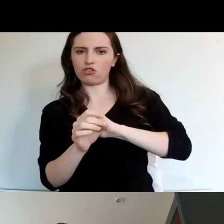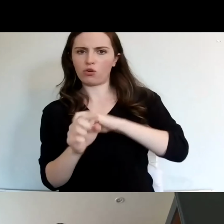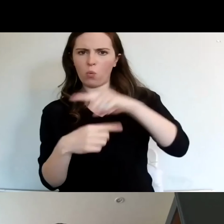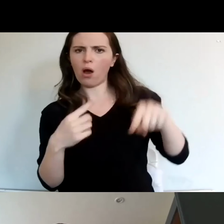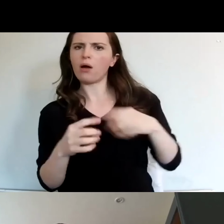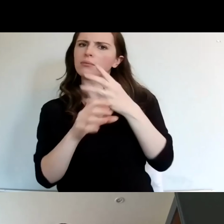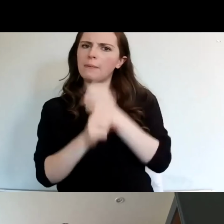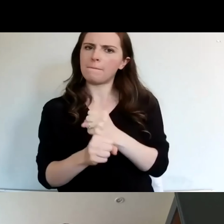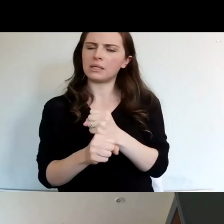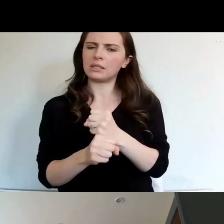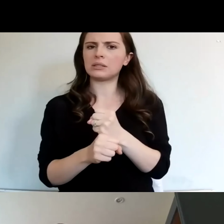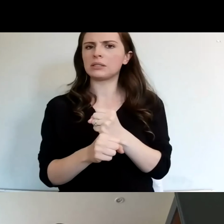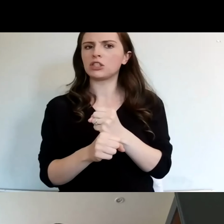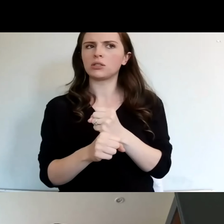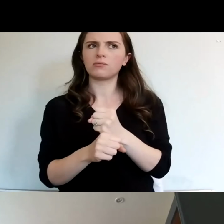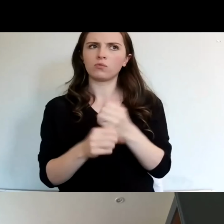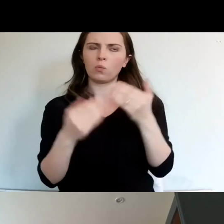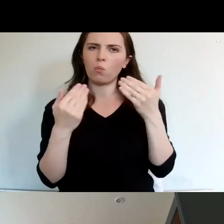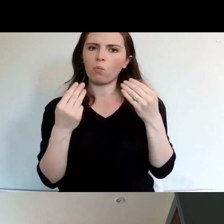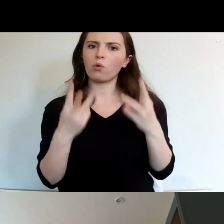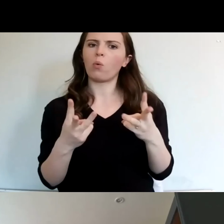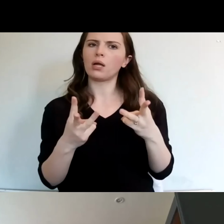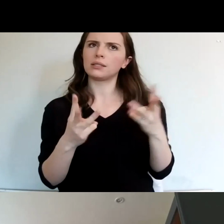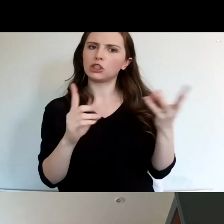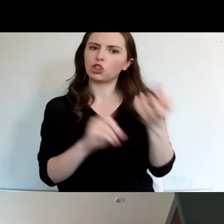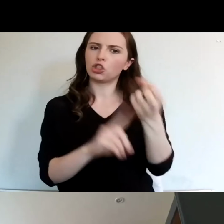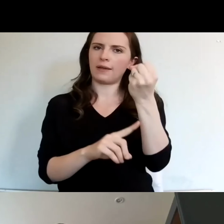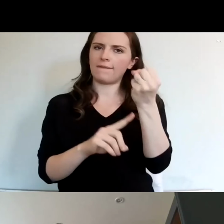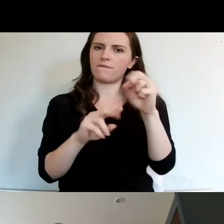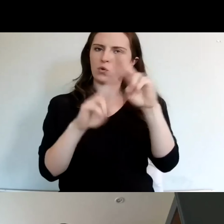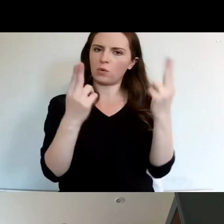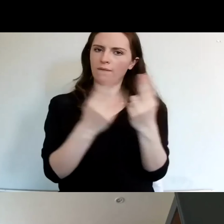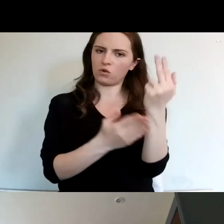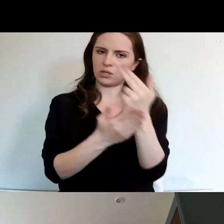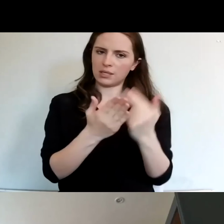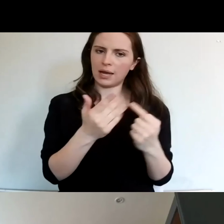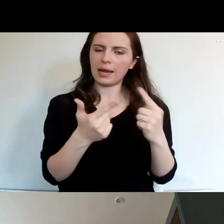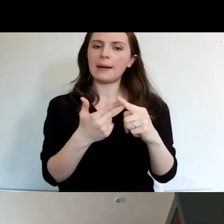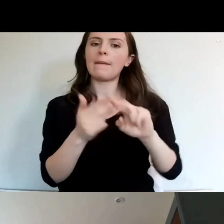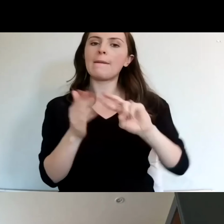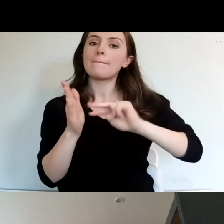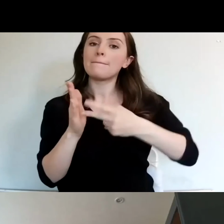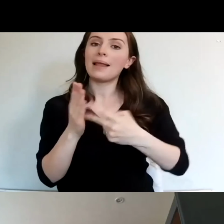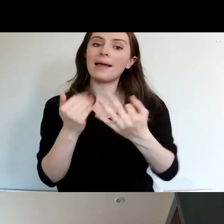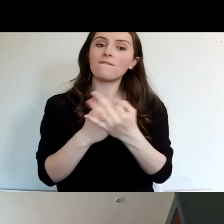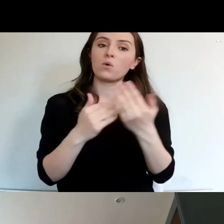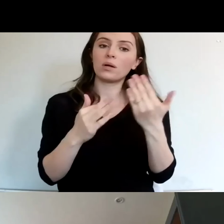to address Universal Design on an ongoing basis, the importance of planning for accessibility in Universal Design,